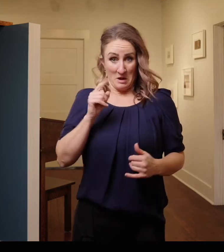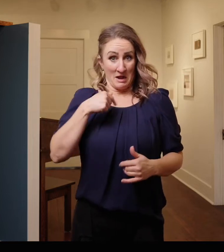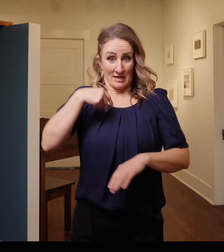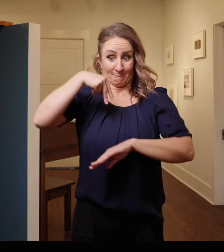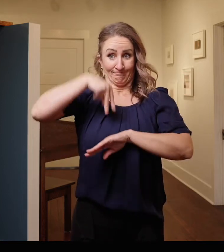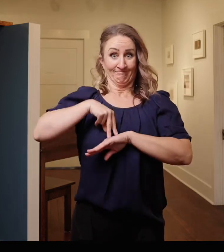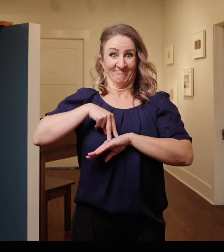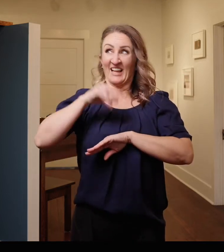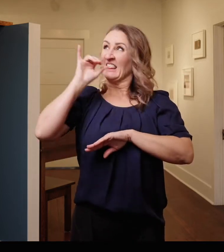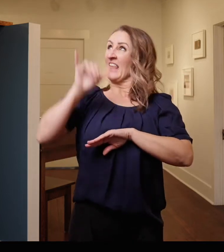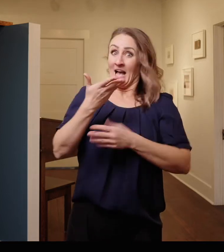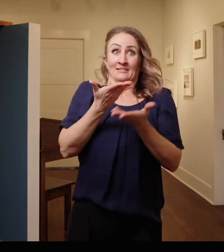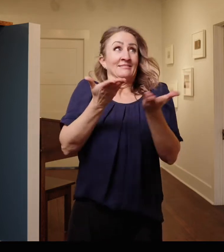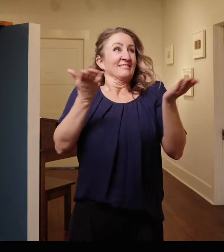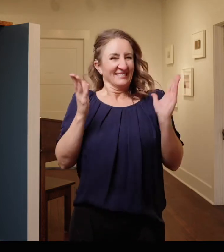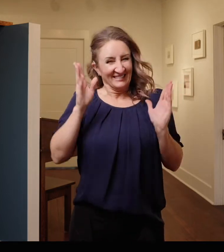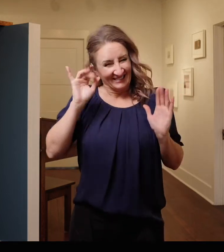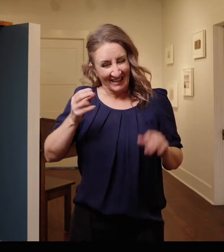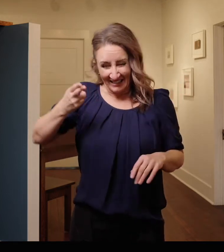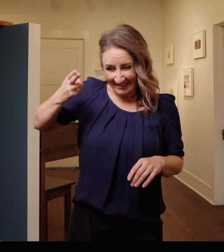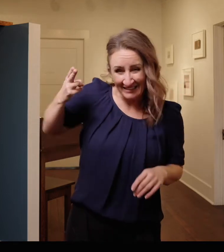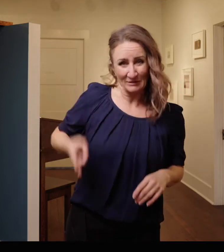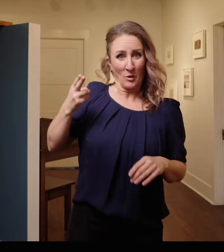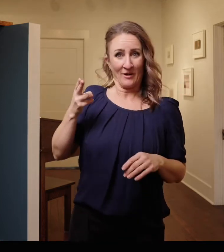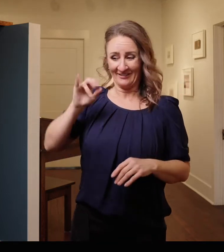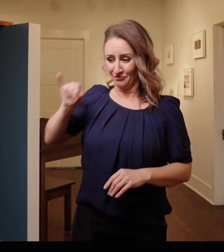We are now standing in the historic home of James Castle.